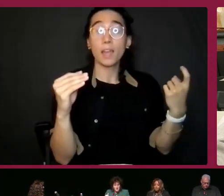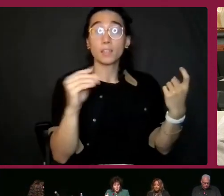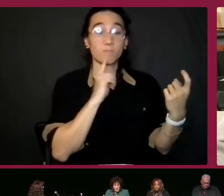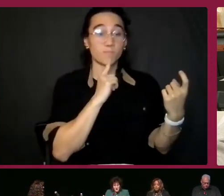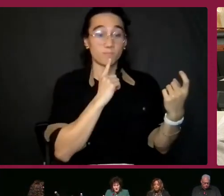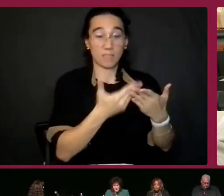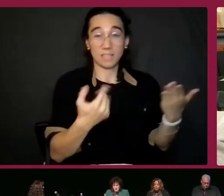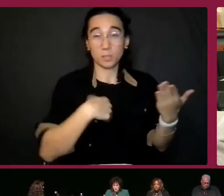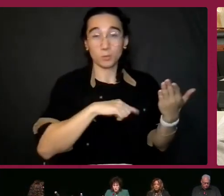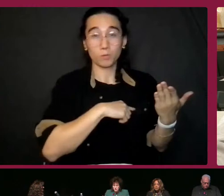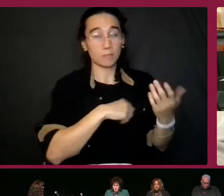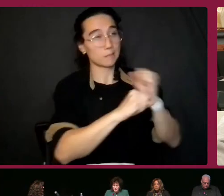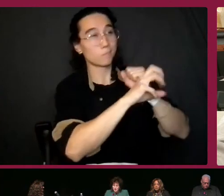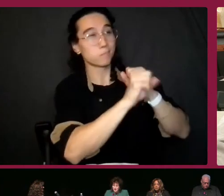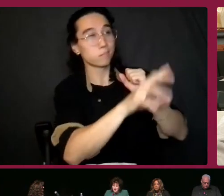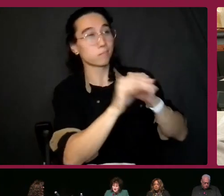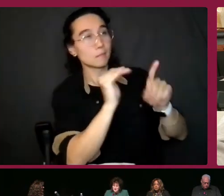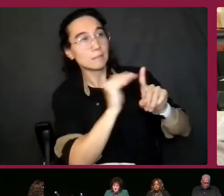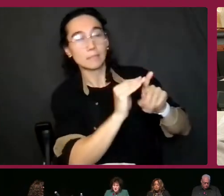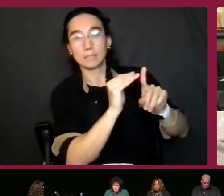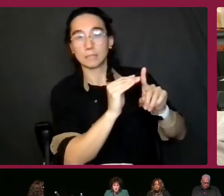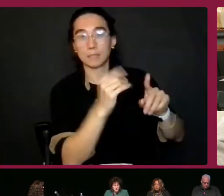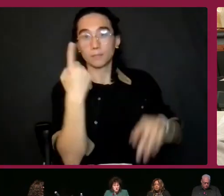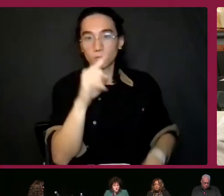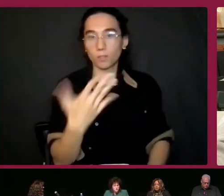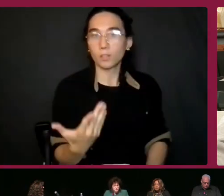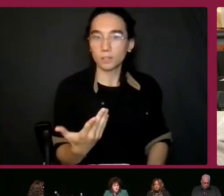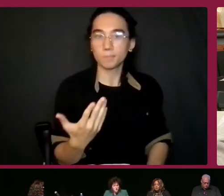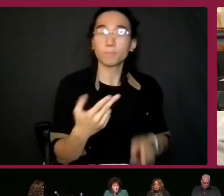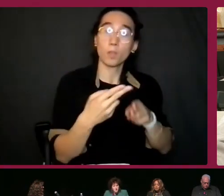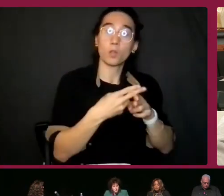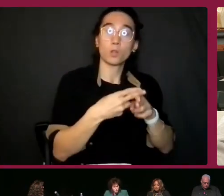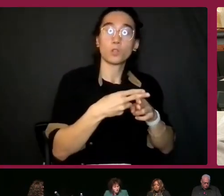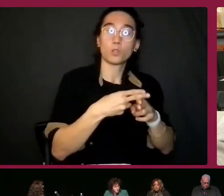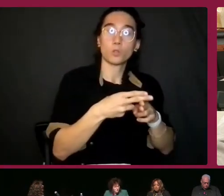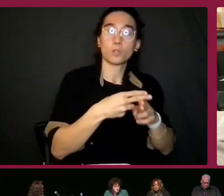um, one is short-term Pell Grants so that our students who are going into workforce